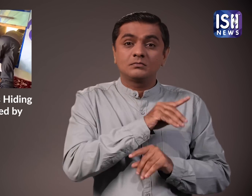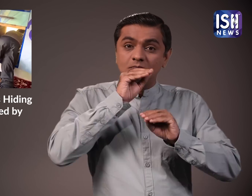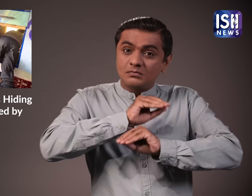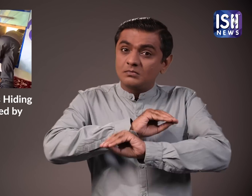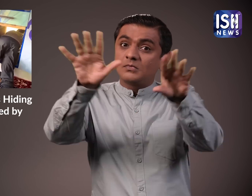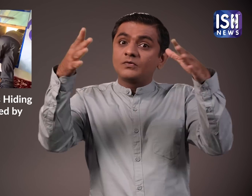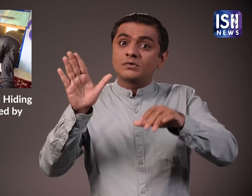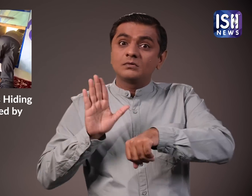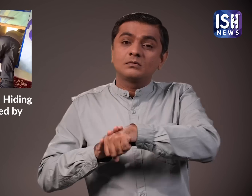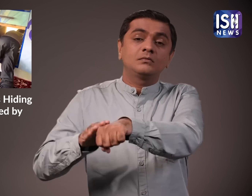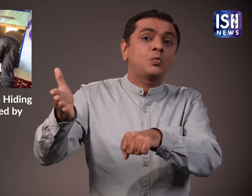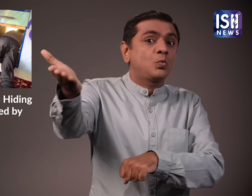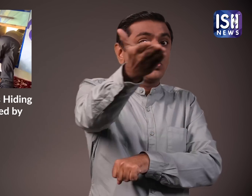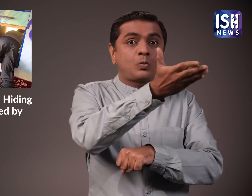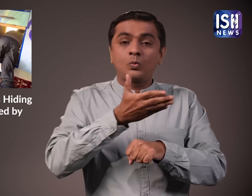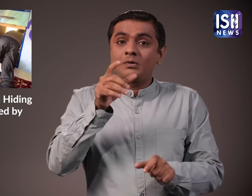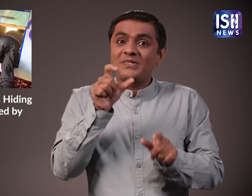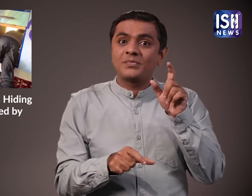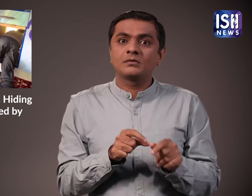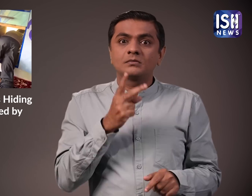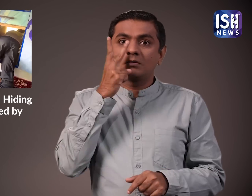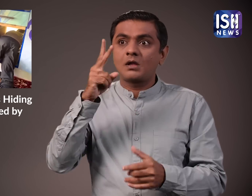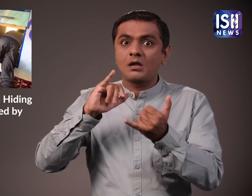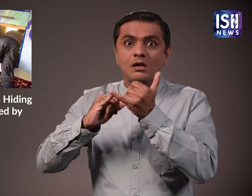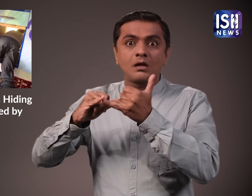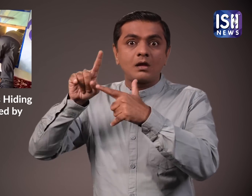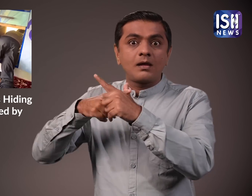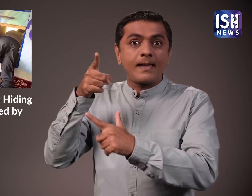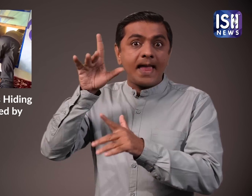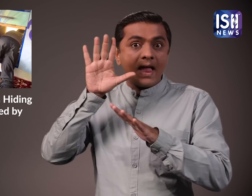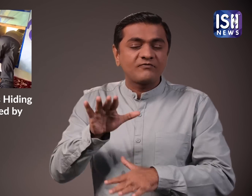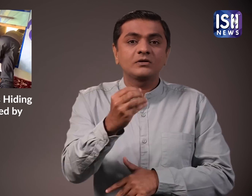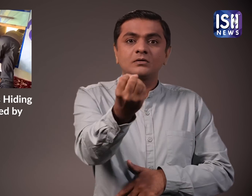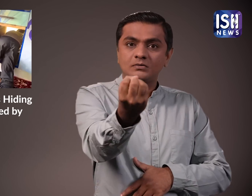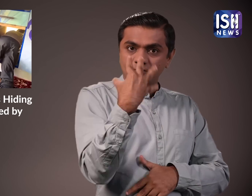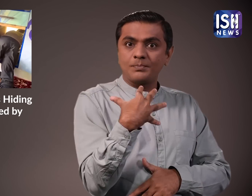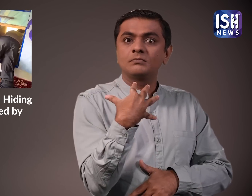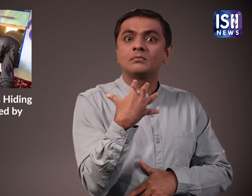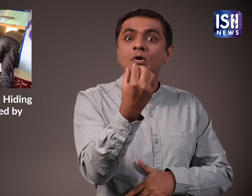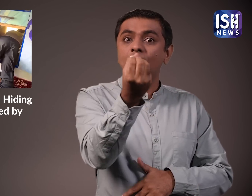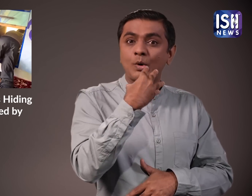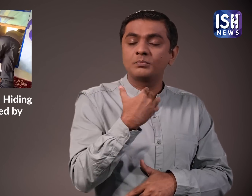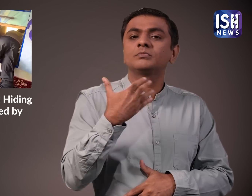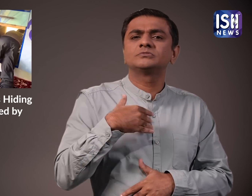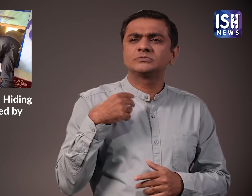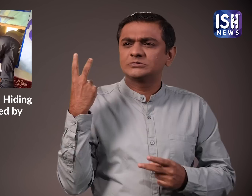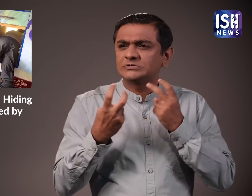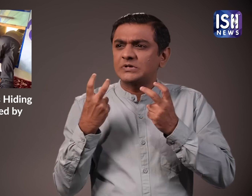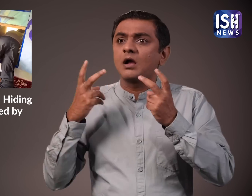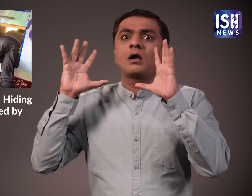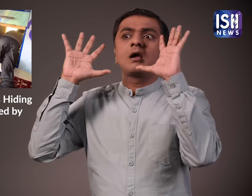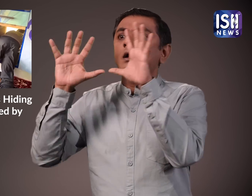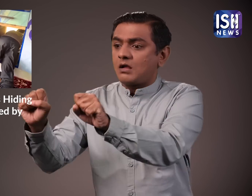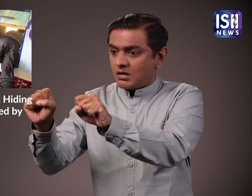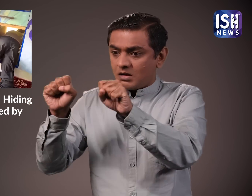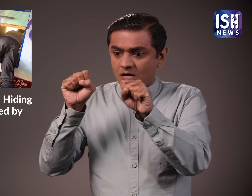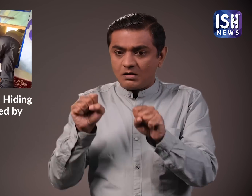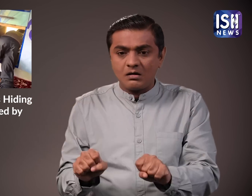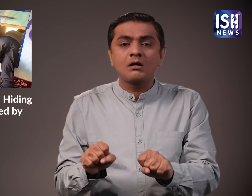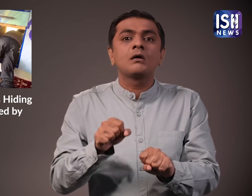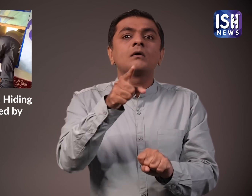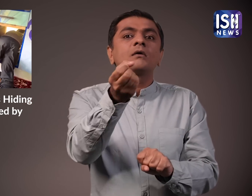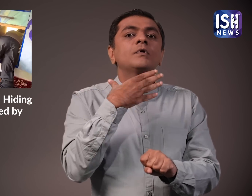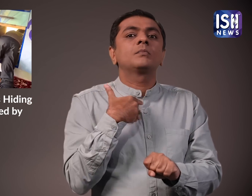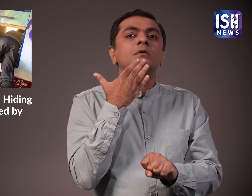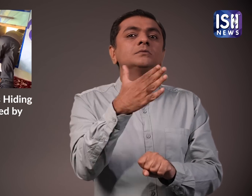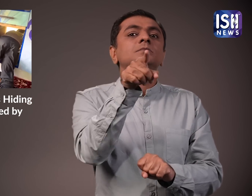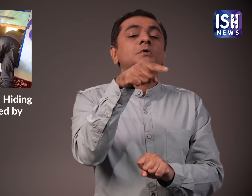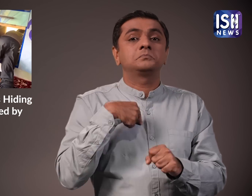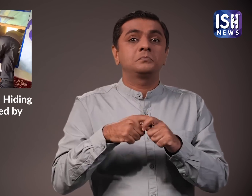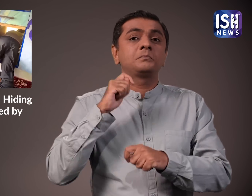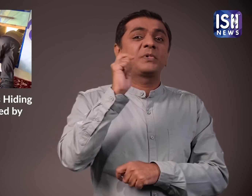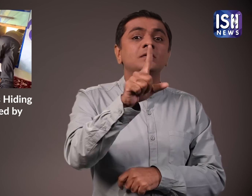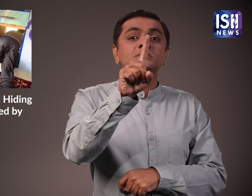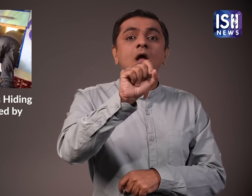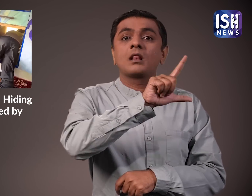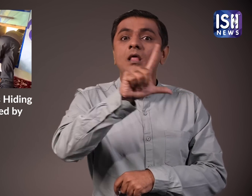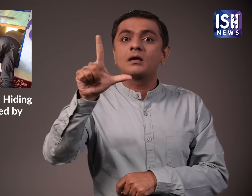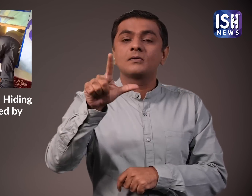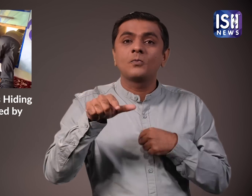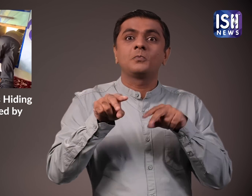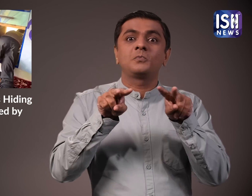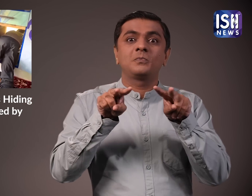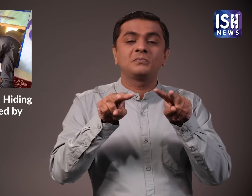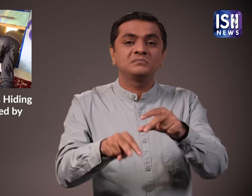and has announced a reward of ₹ 10 lakhs on his head.